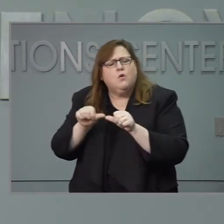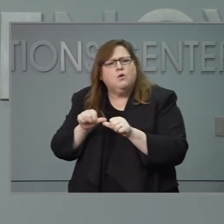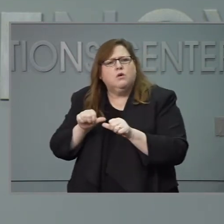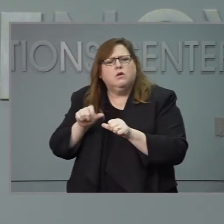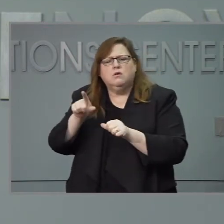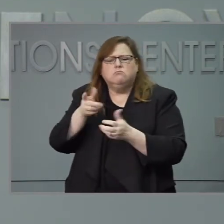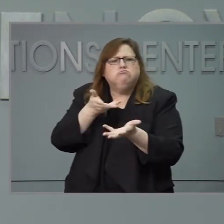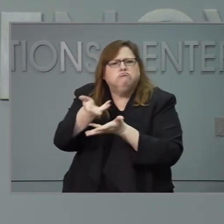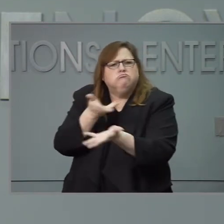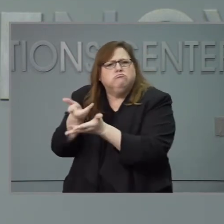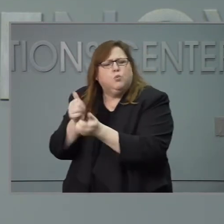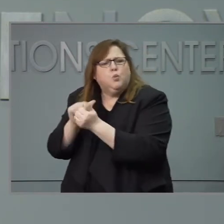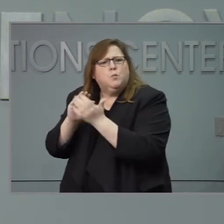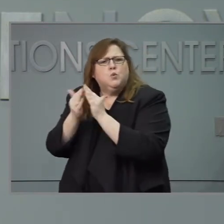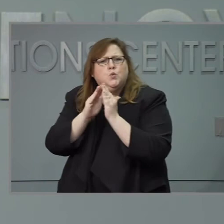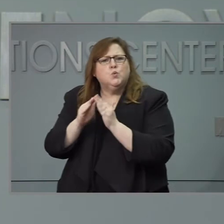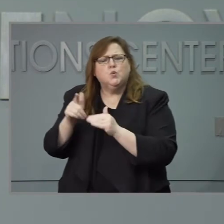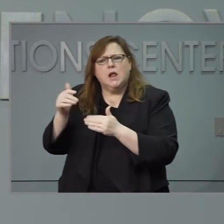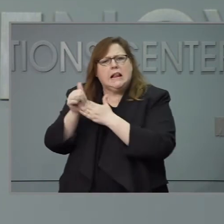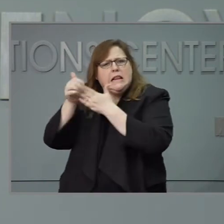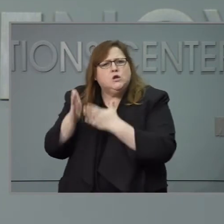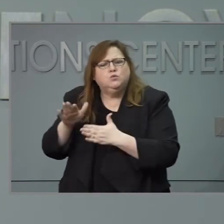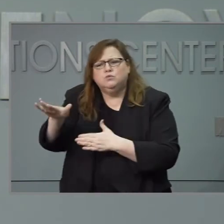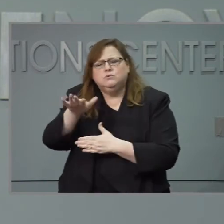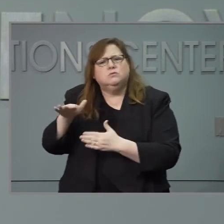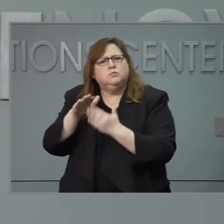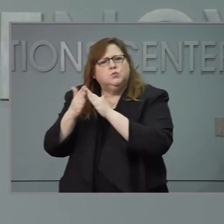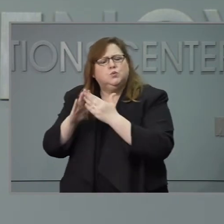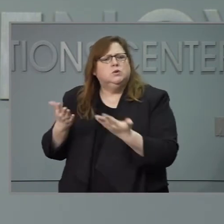HECHO UN GRAN ESFUERZO PARA PODER TENER APRENDIZAJE DIGITAL